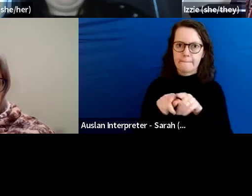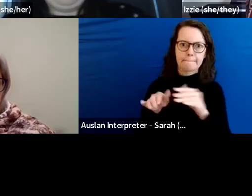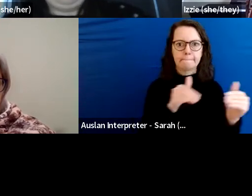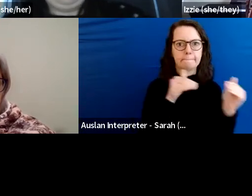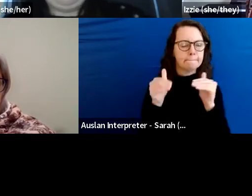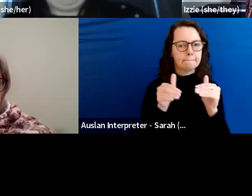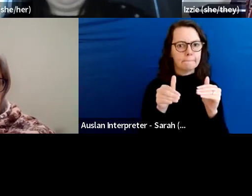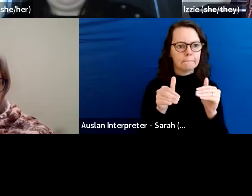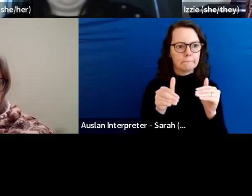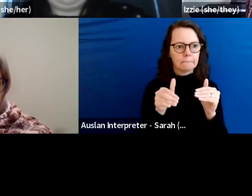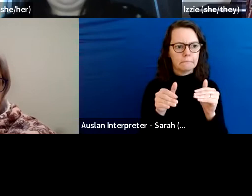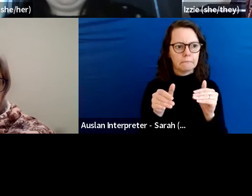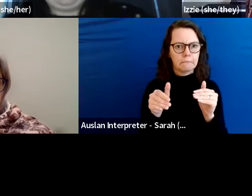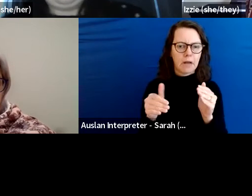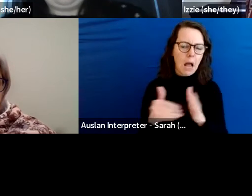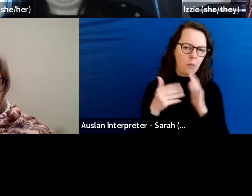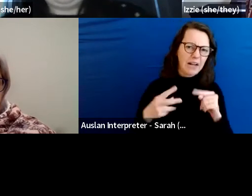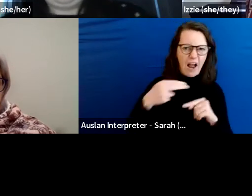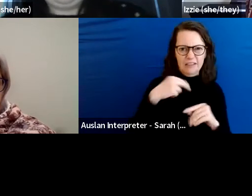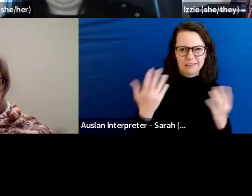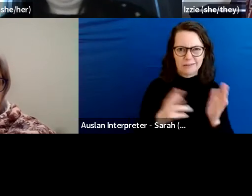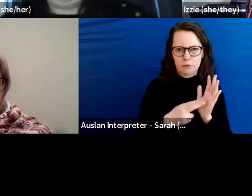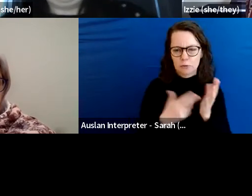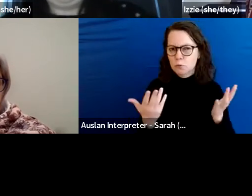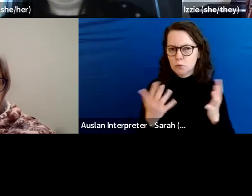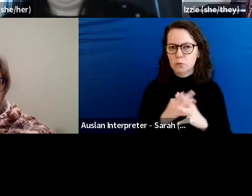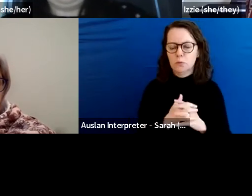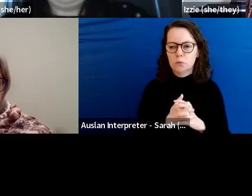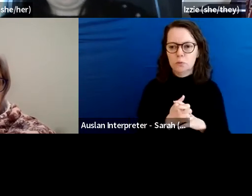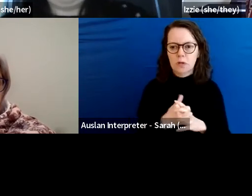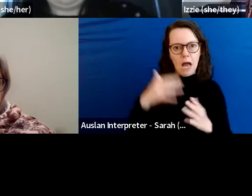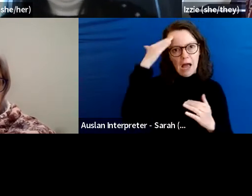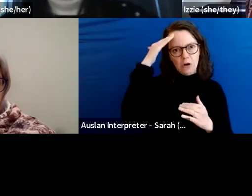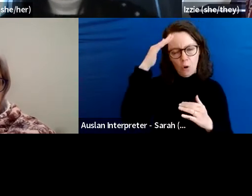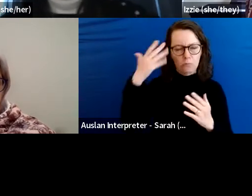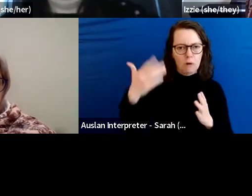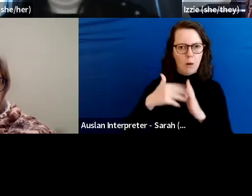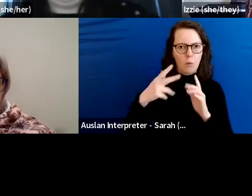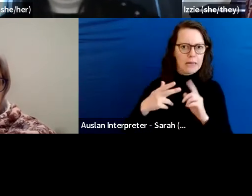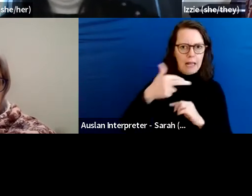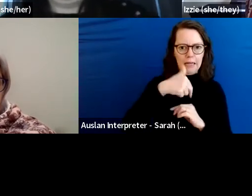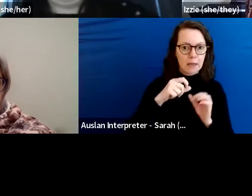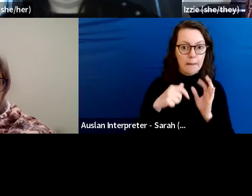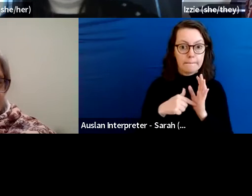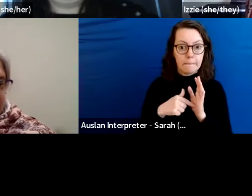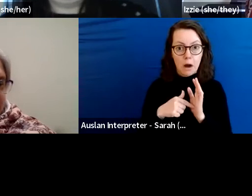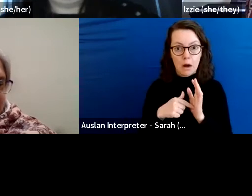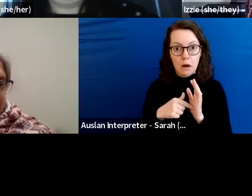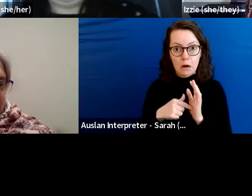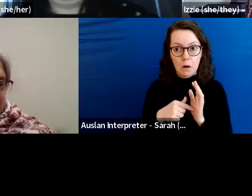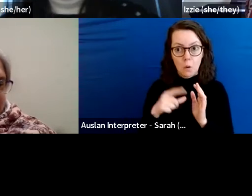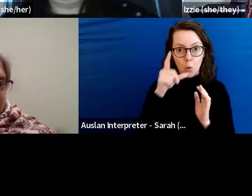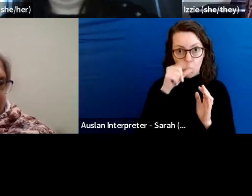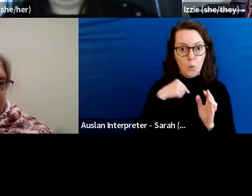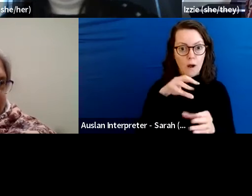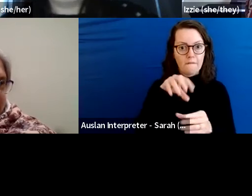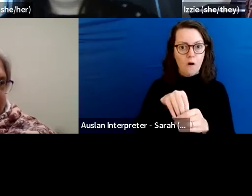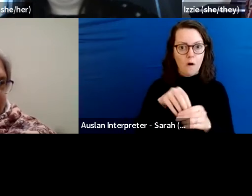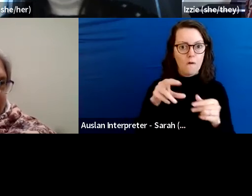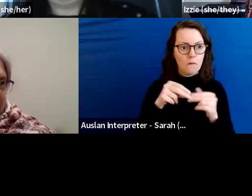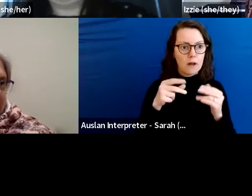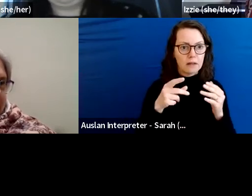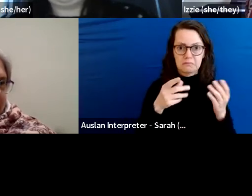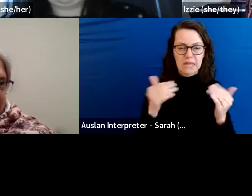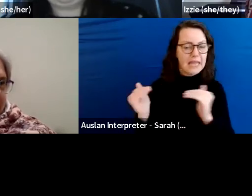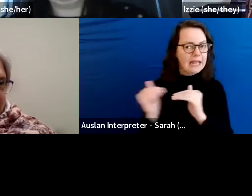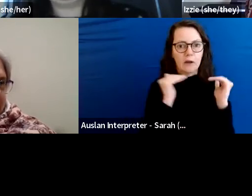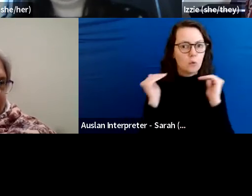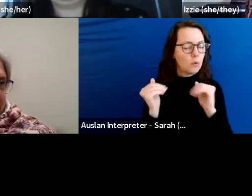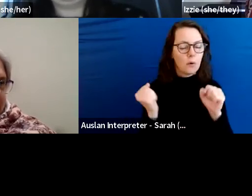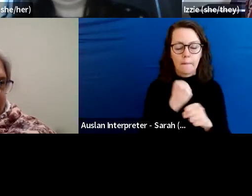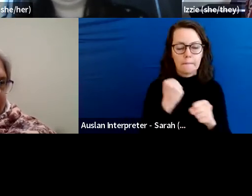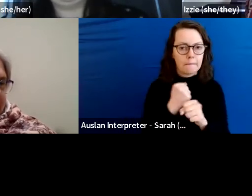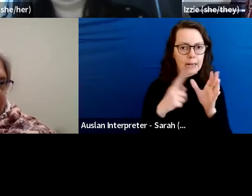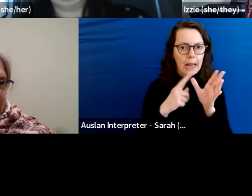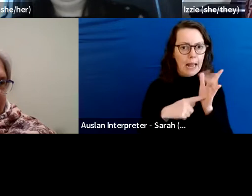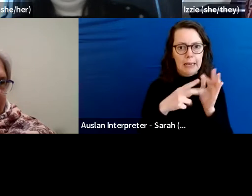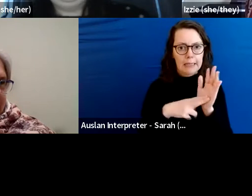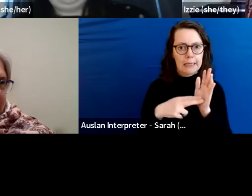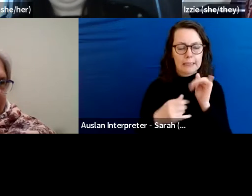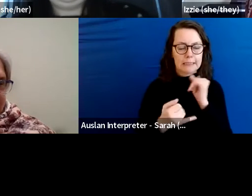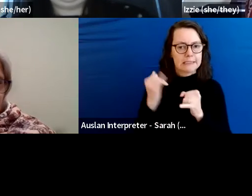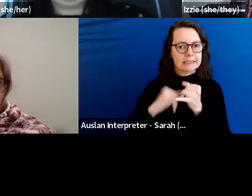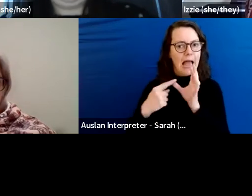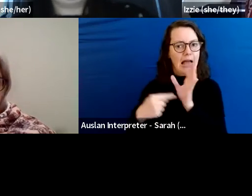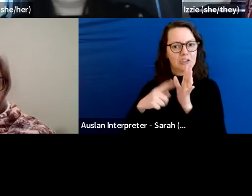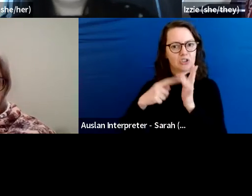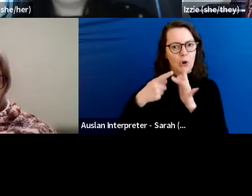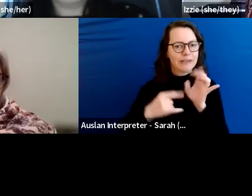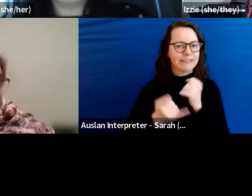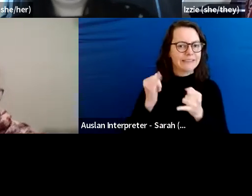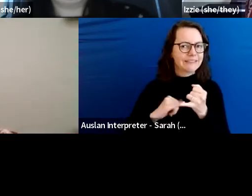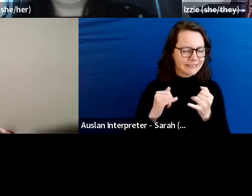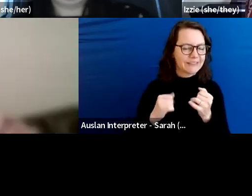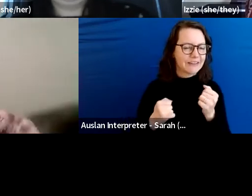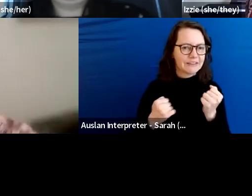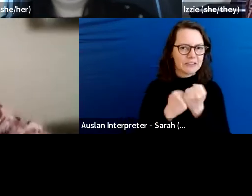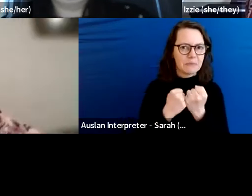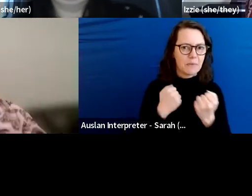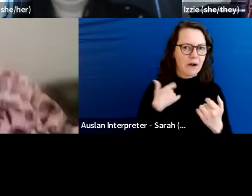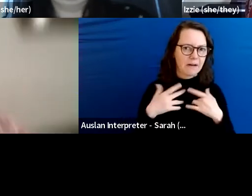And you know I might have David help back to like cutting and things and that's where the adults stepped in that my sales able to participate alongside the other kids and having fun making these aliens at Joeys so yeah that's kind of how support worked